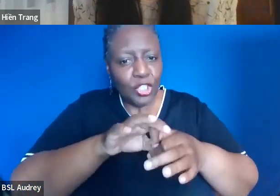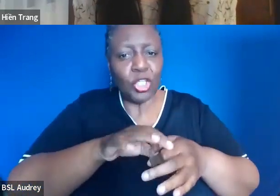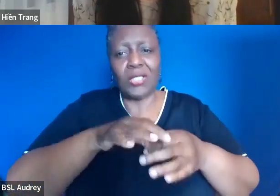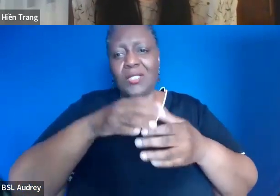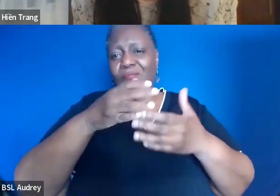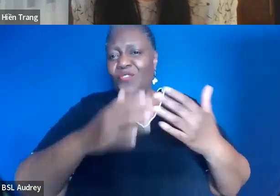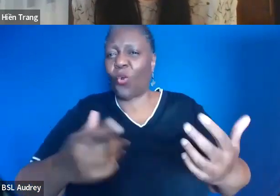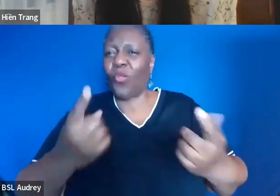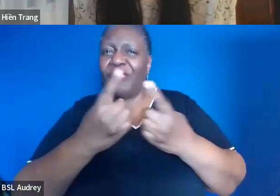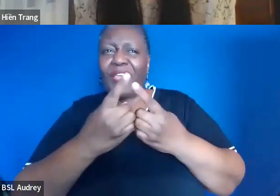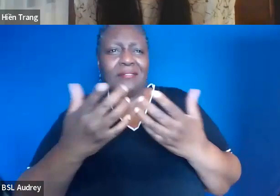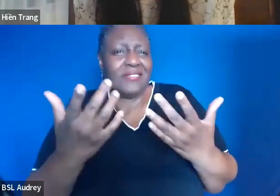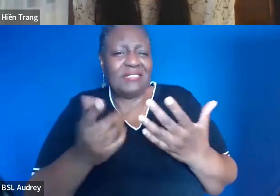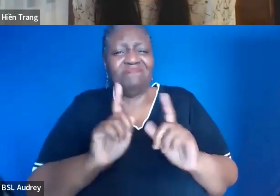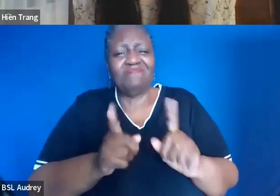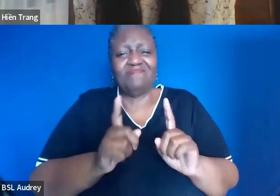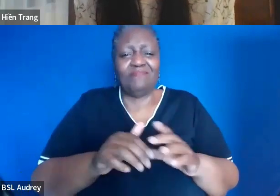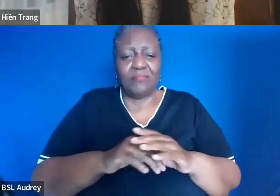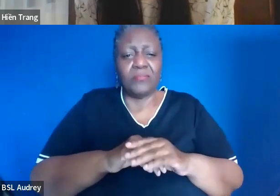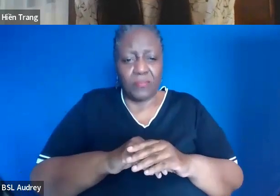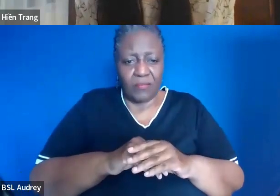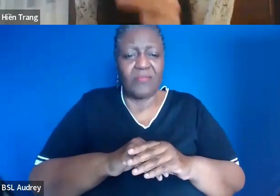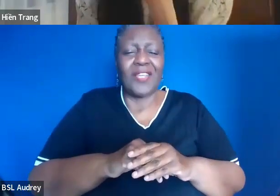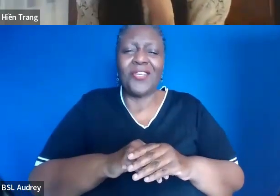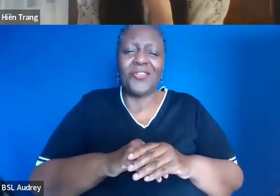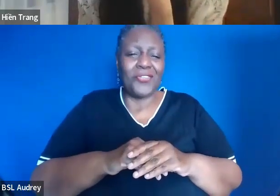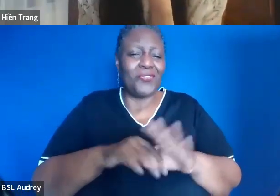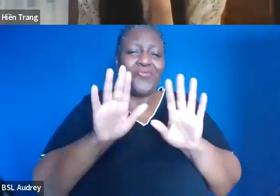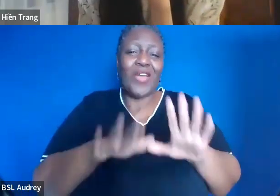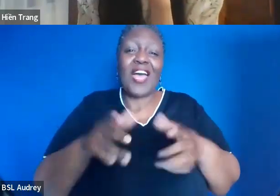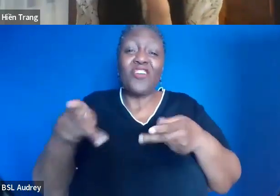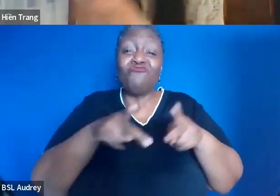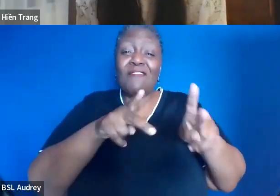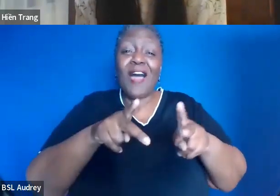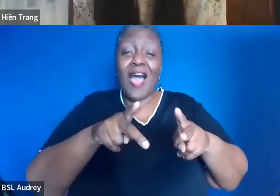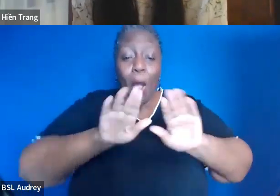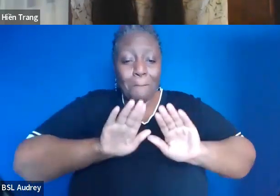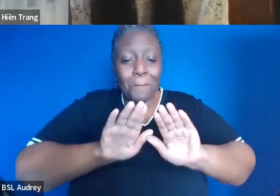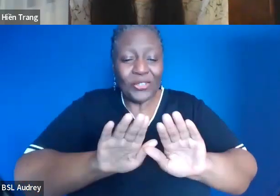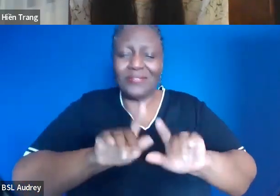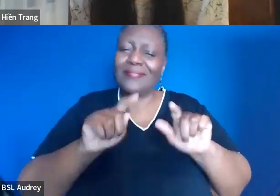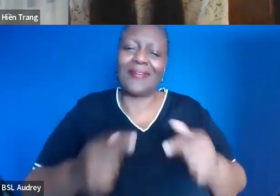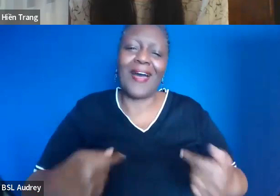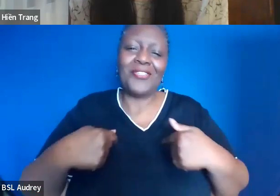things like that you can't push the river I just gotta let it sink in when when I'm ready for it